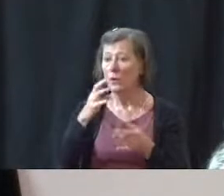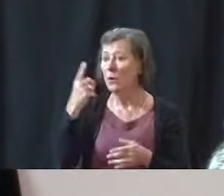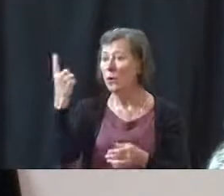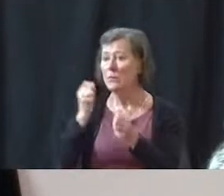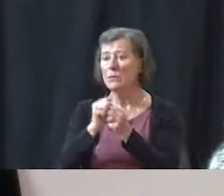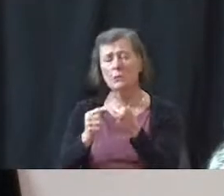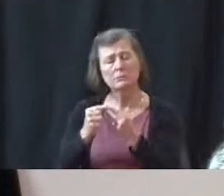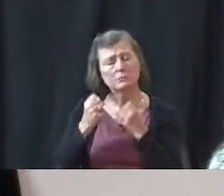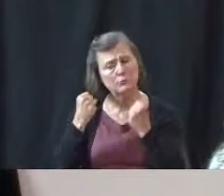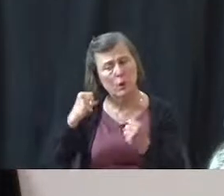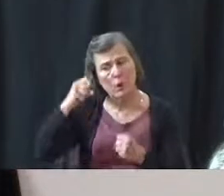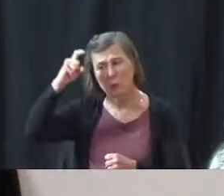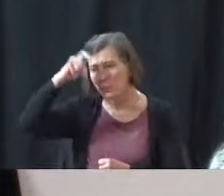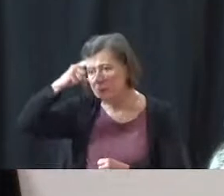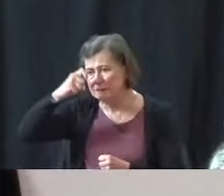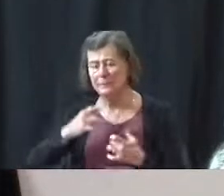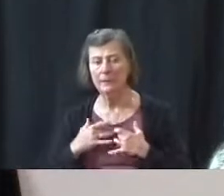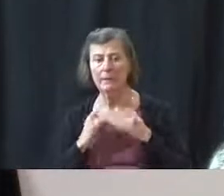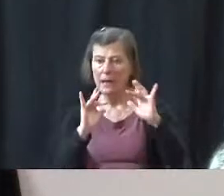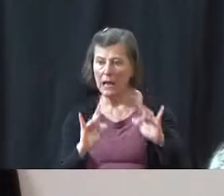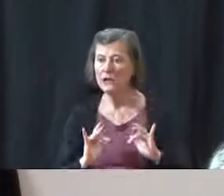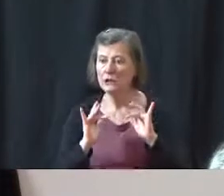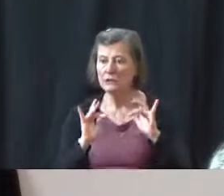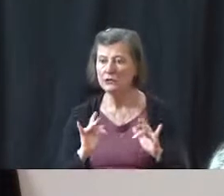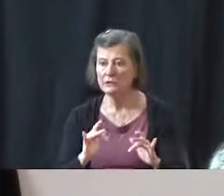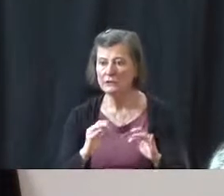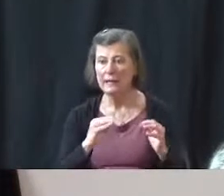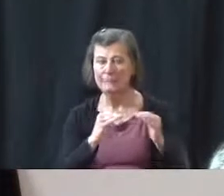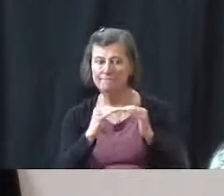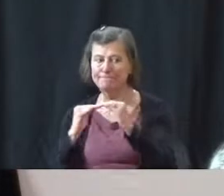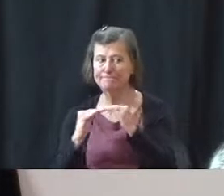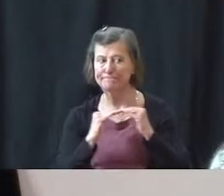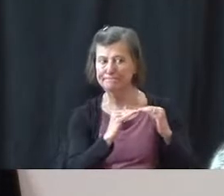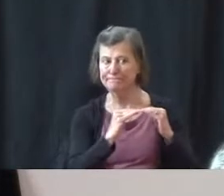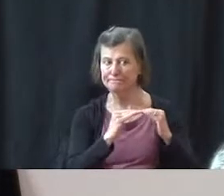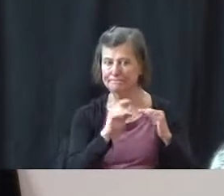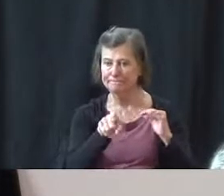and compassion and equanimity.